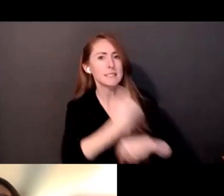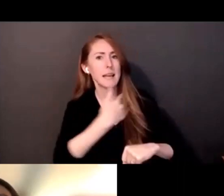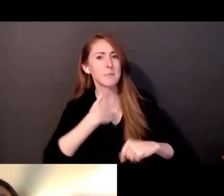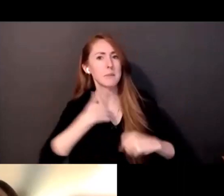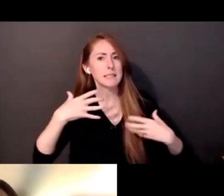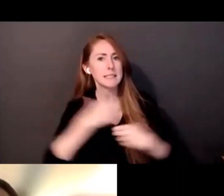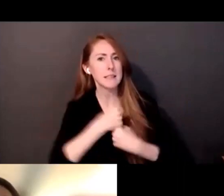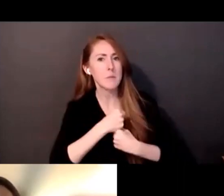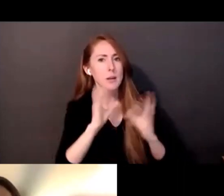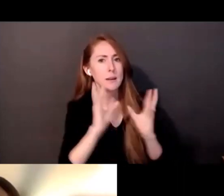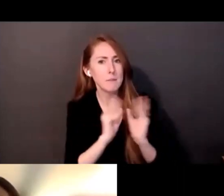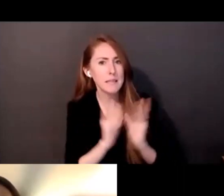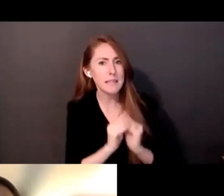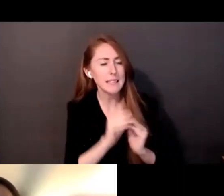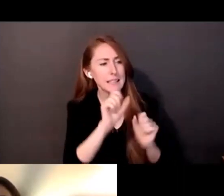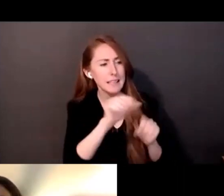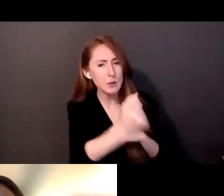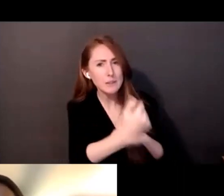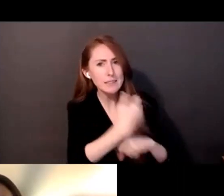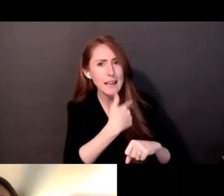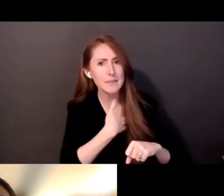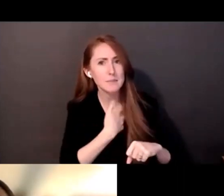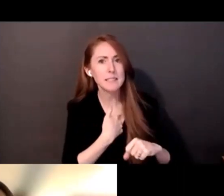Can you send me what you discussed